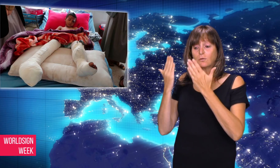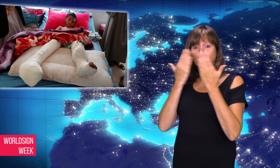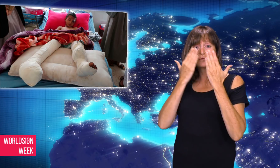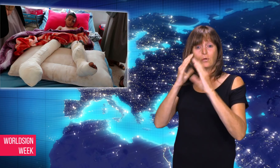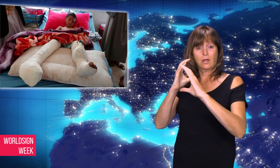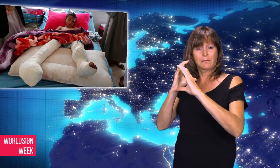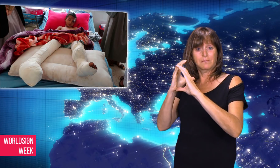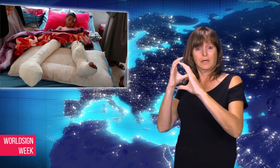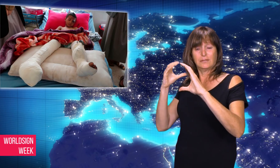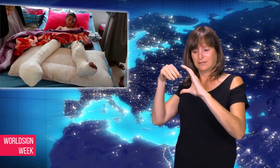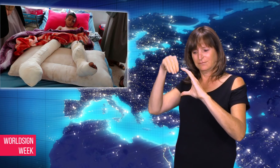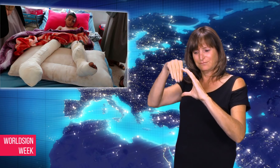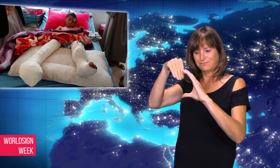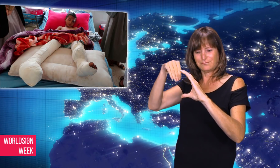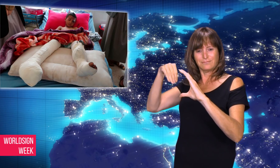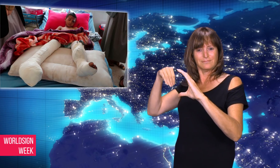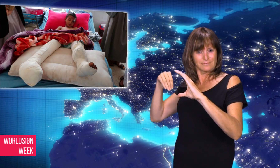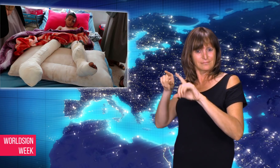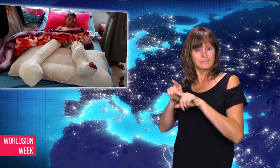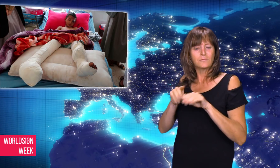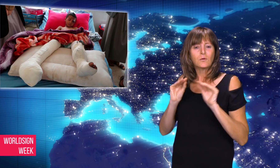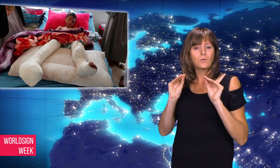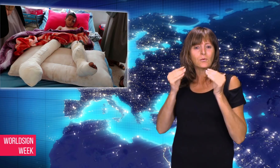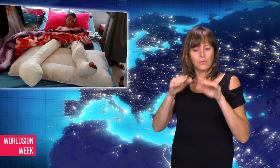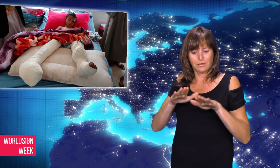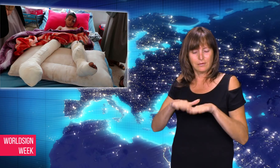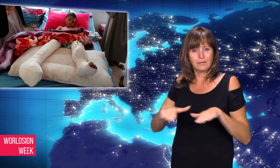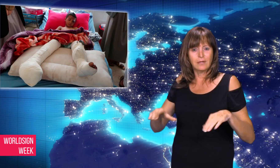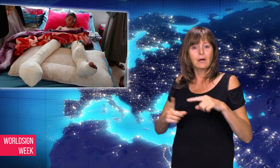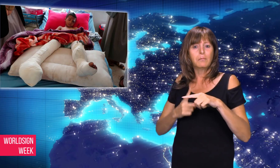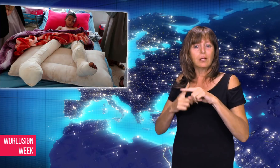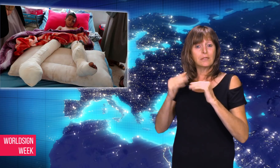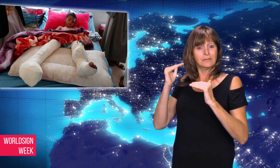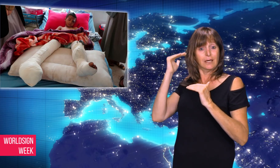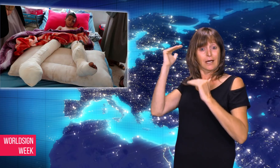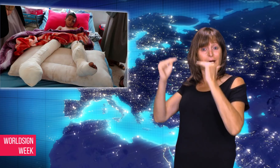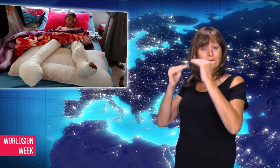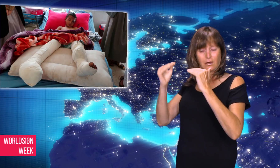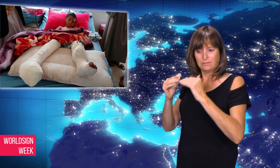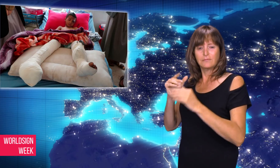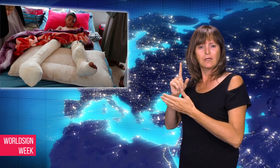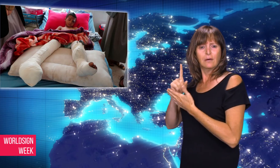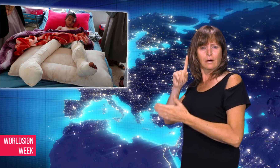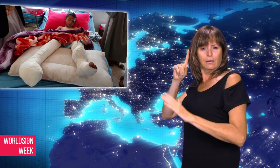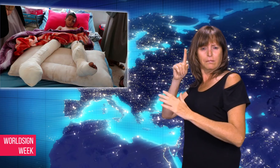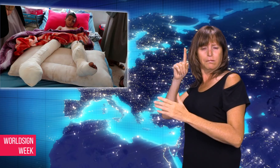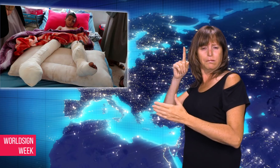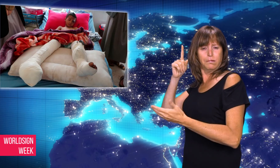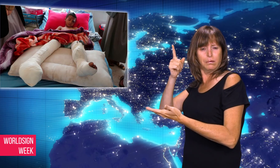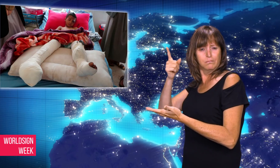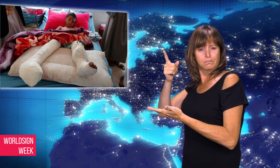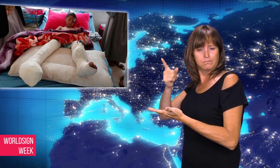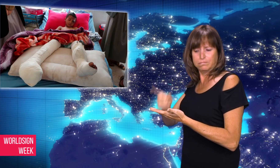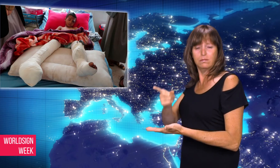A school bus carrying children and adults was hit last Thursday by an